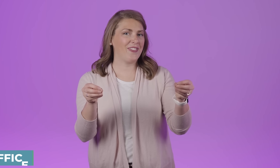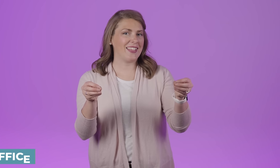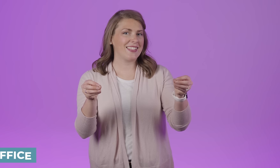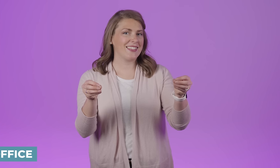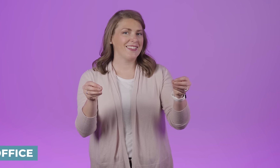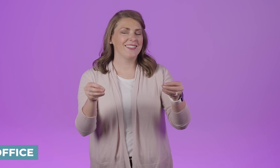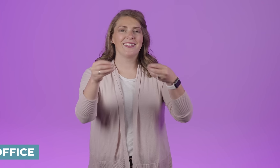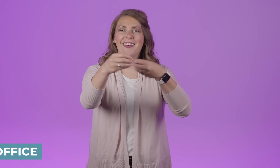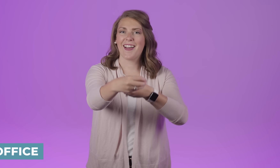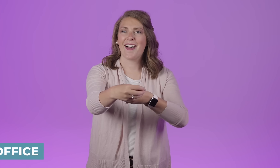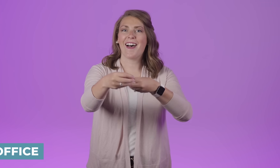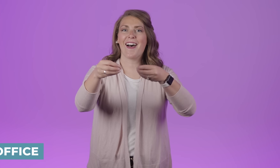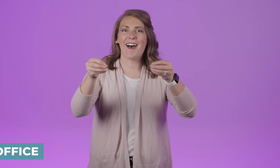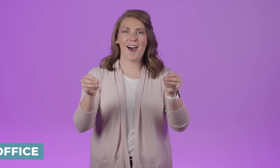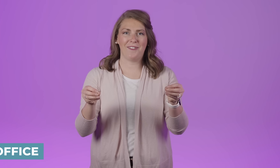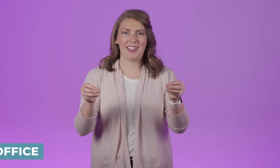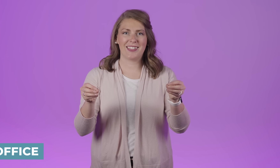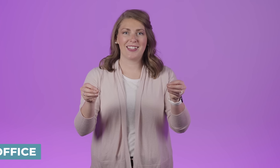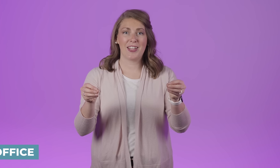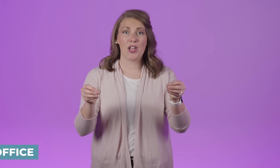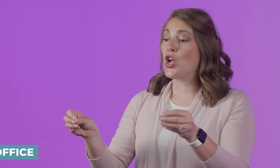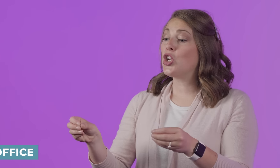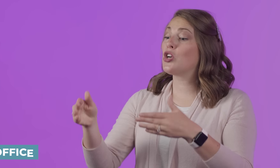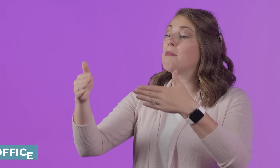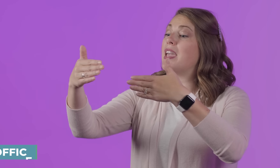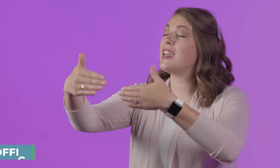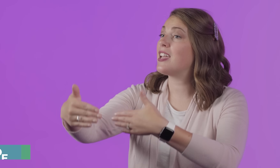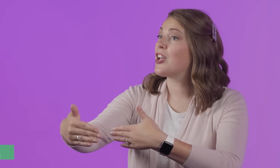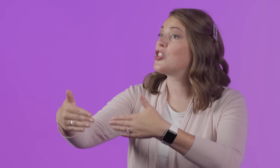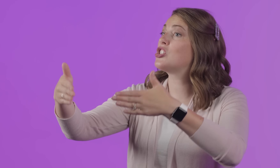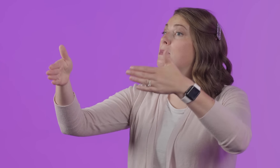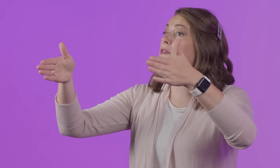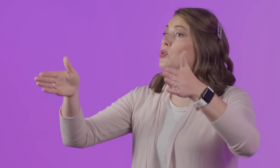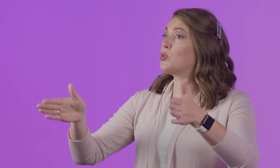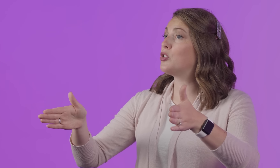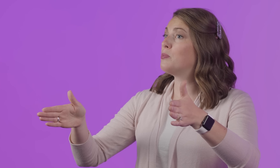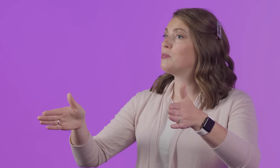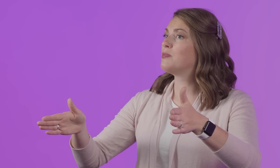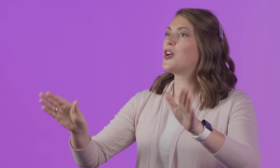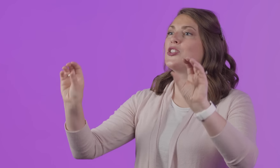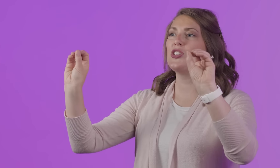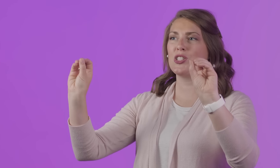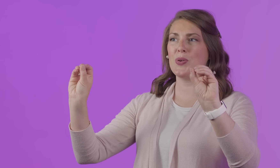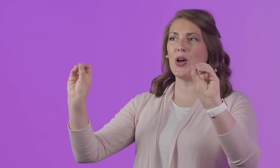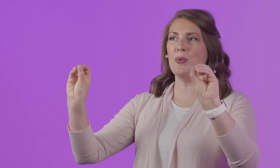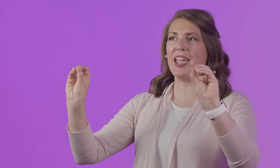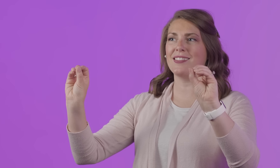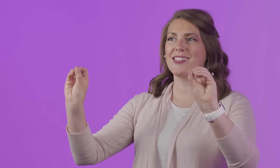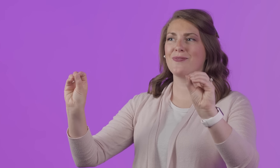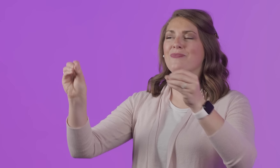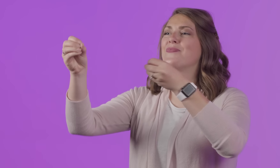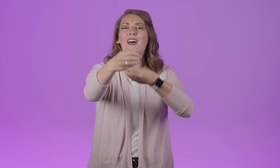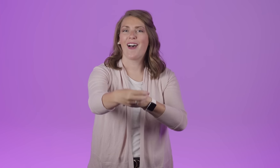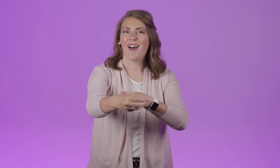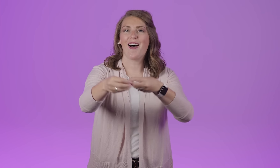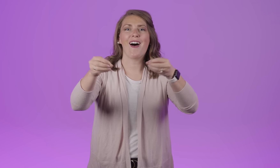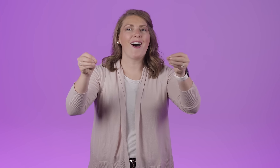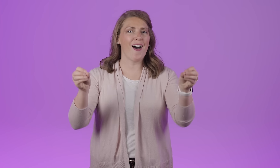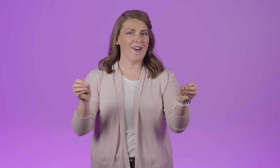Office. You're making the shape of a room just with o hands.